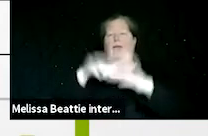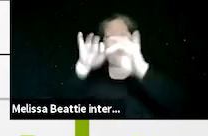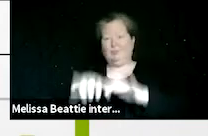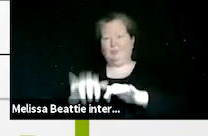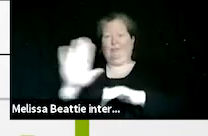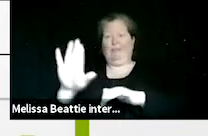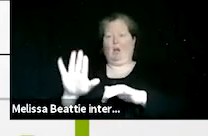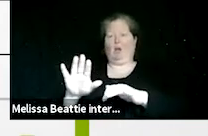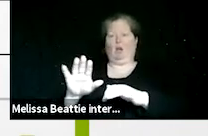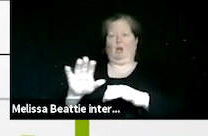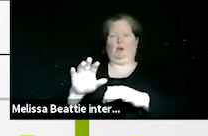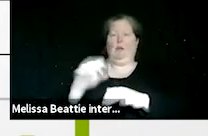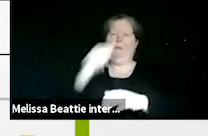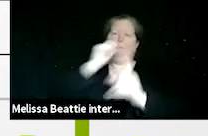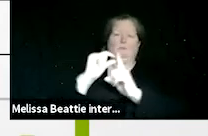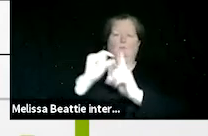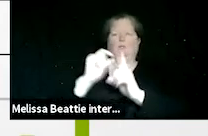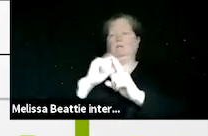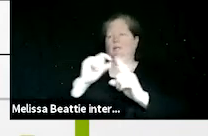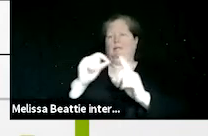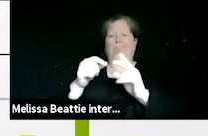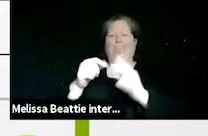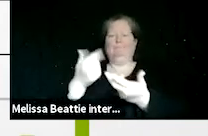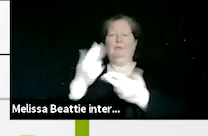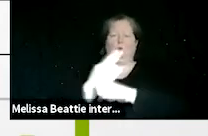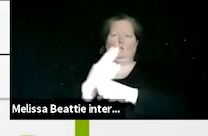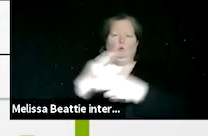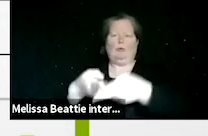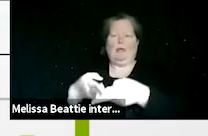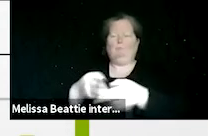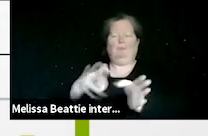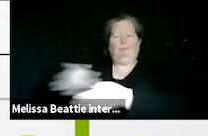Ben Woelk: But we flip this. We didn't want to approach it that way. What we wanted to do was